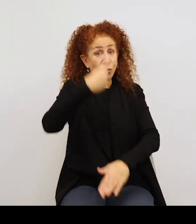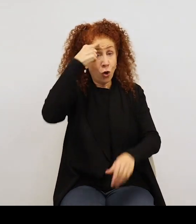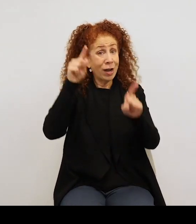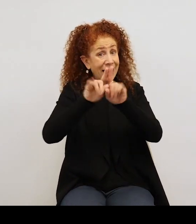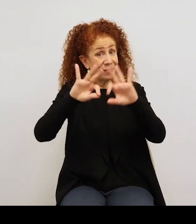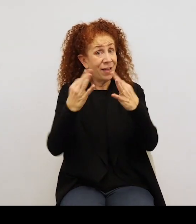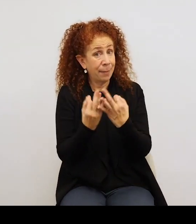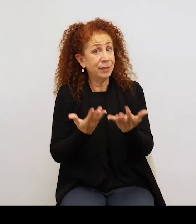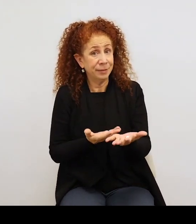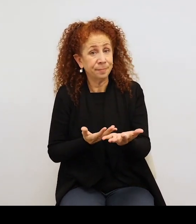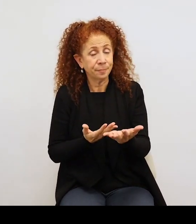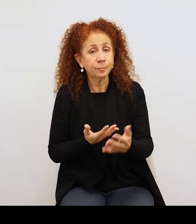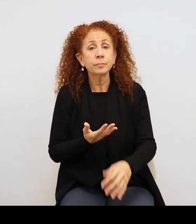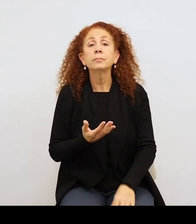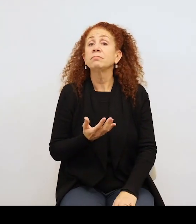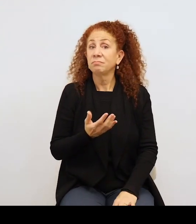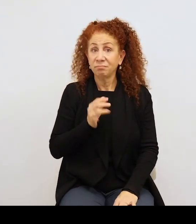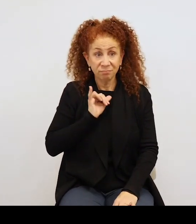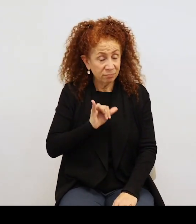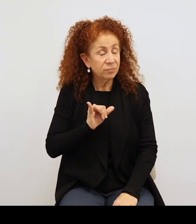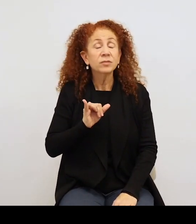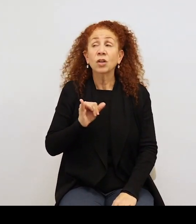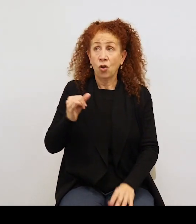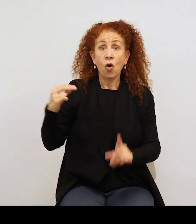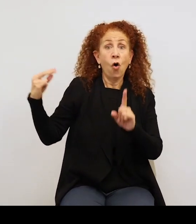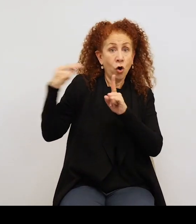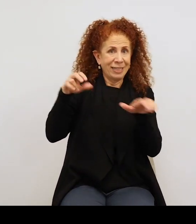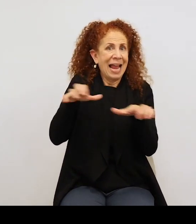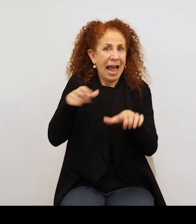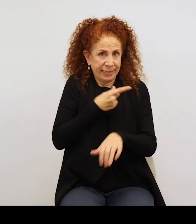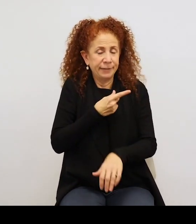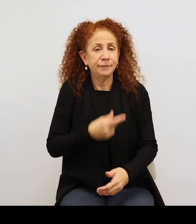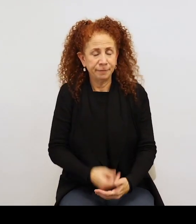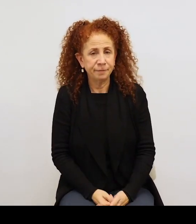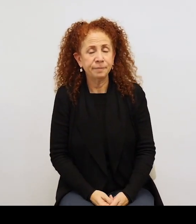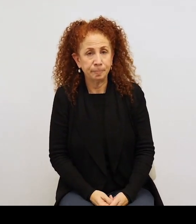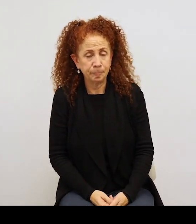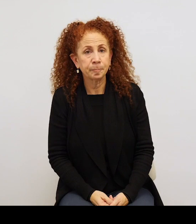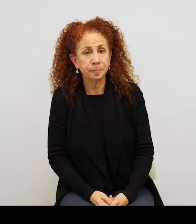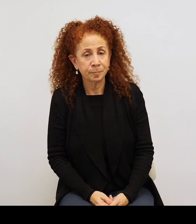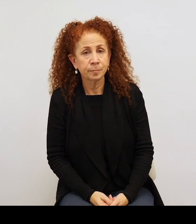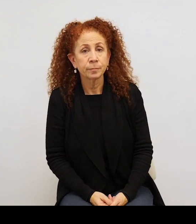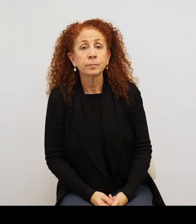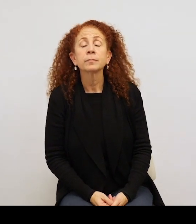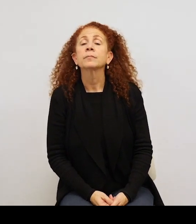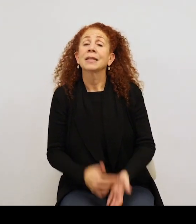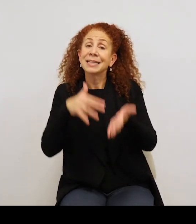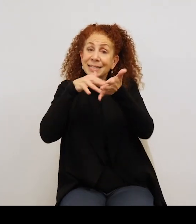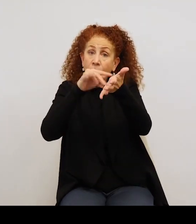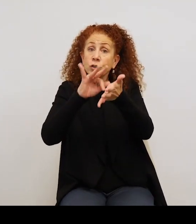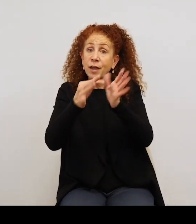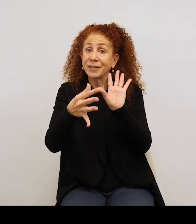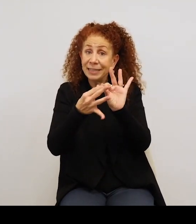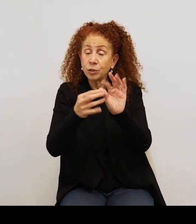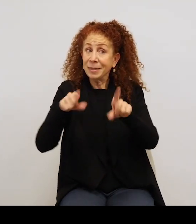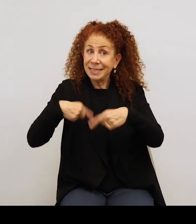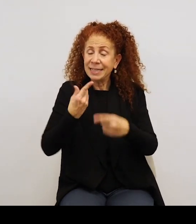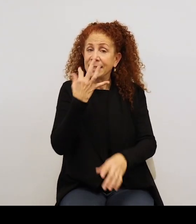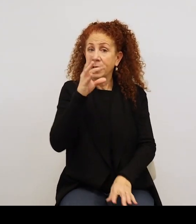uncanny, haunting, active. Scholars of kinship ever since the 1960s